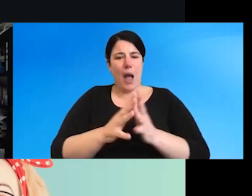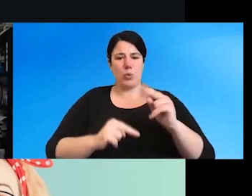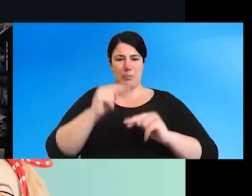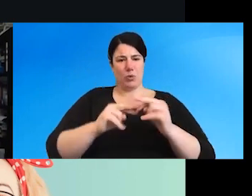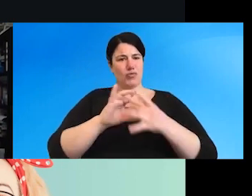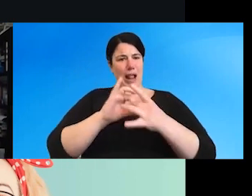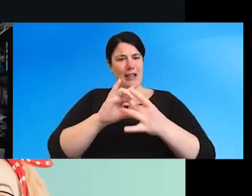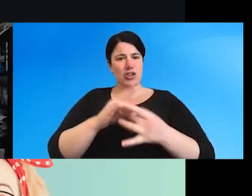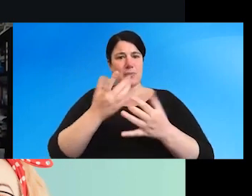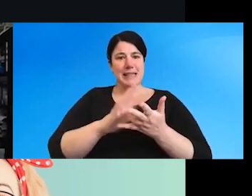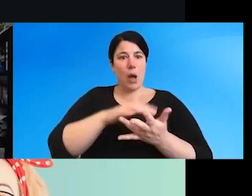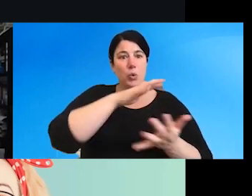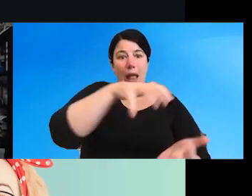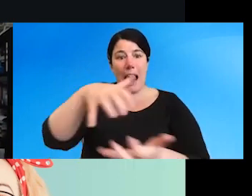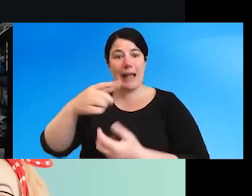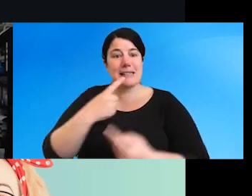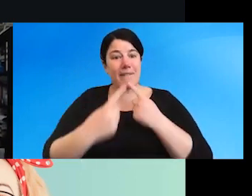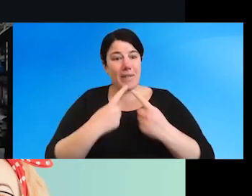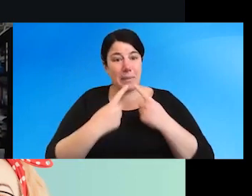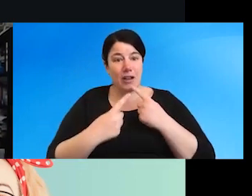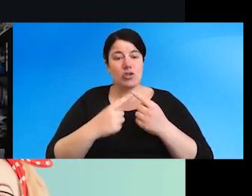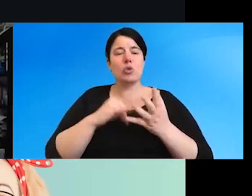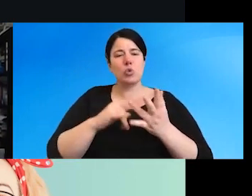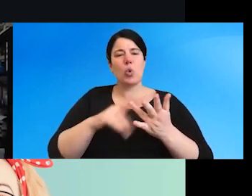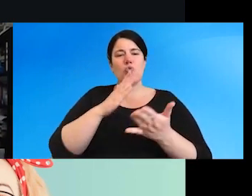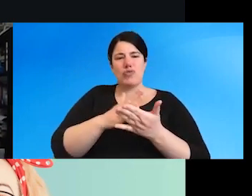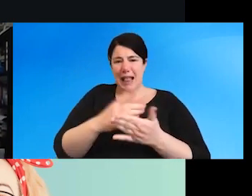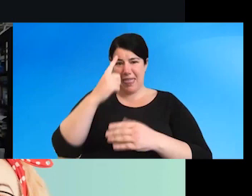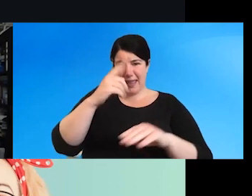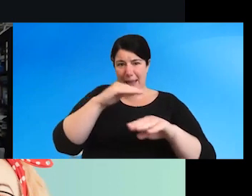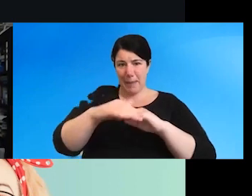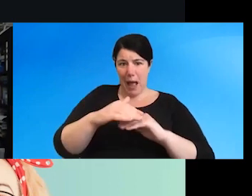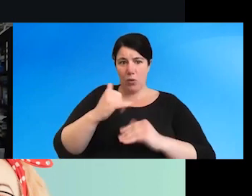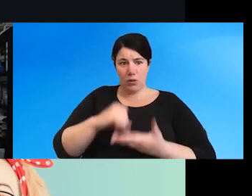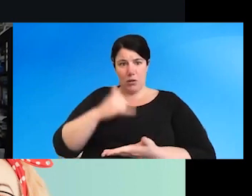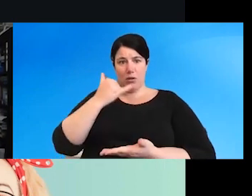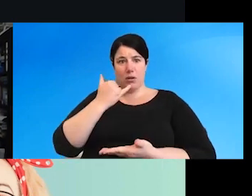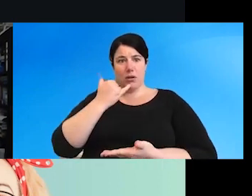you build relationships, how you gather information. Really think about picking up the phone and talking to people and learning as